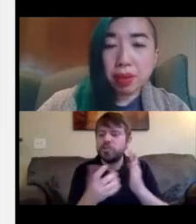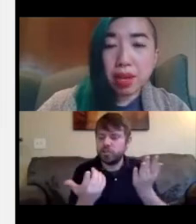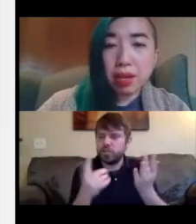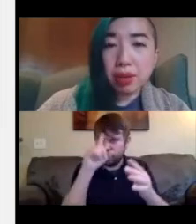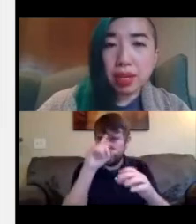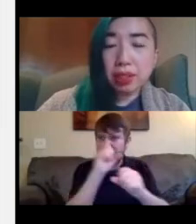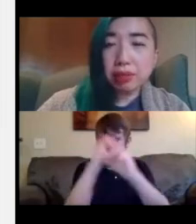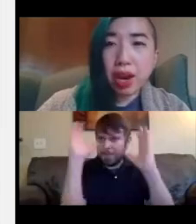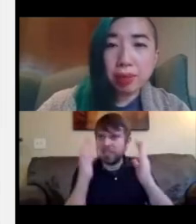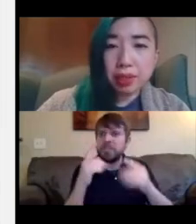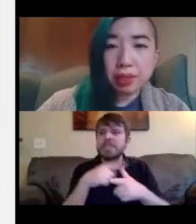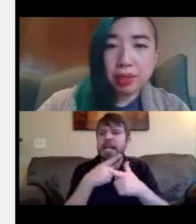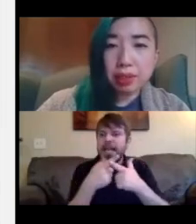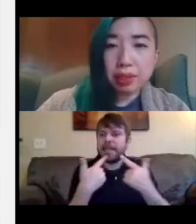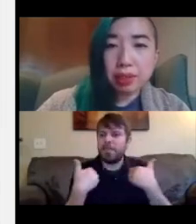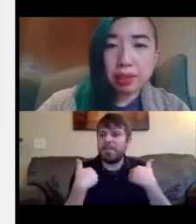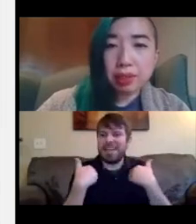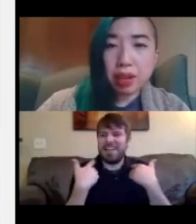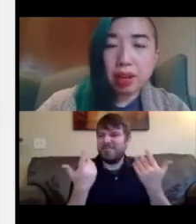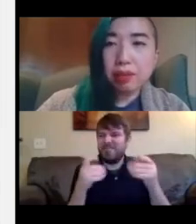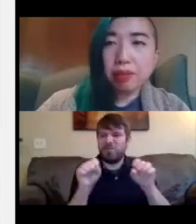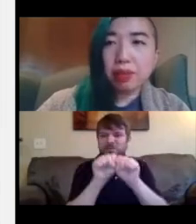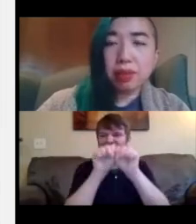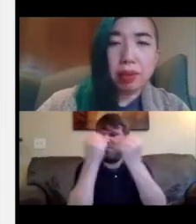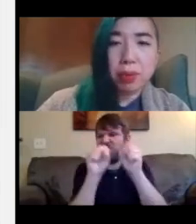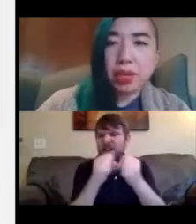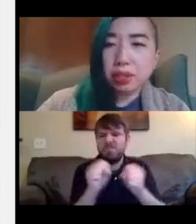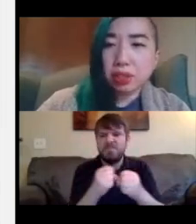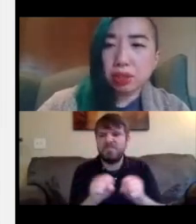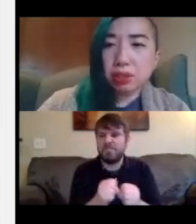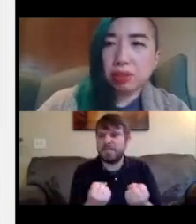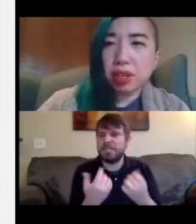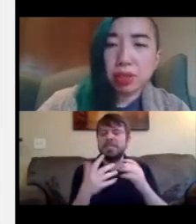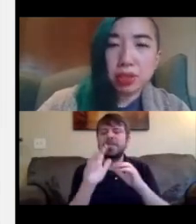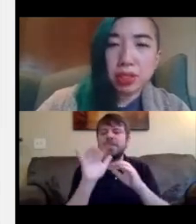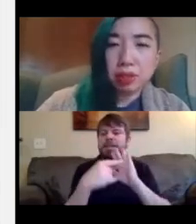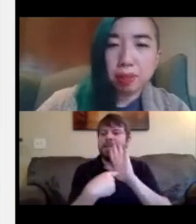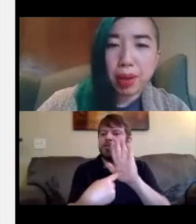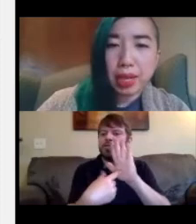and then we get these fragments that kind of point to different images of the body.